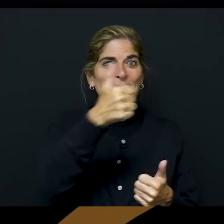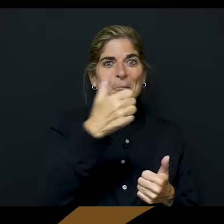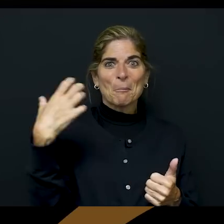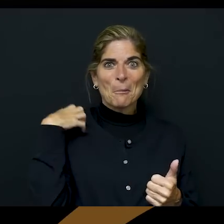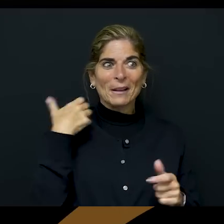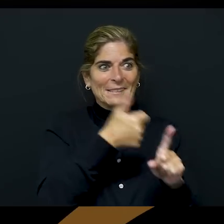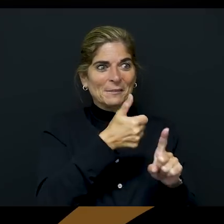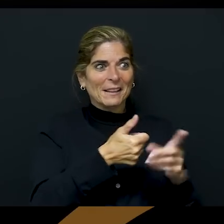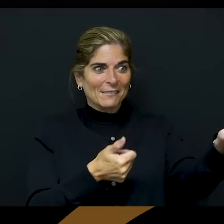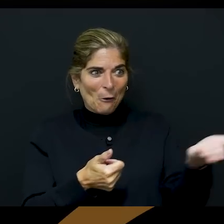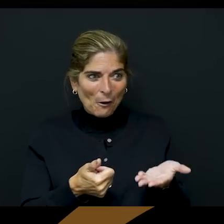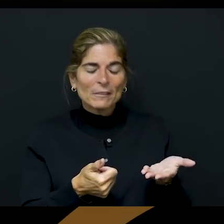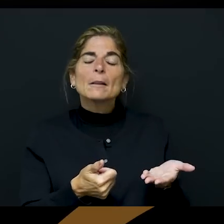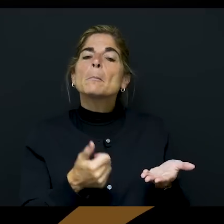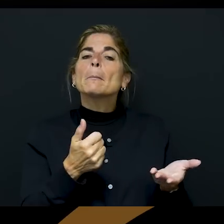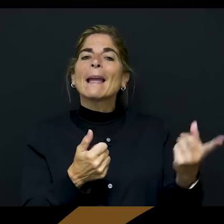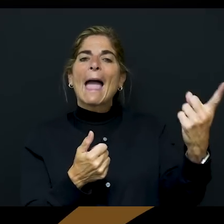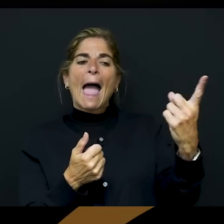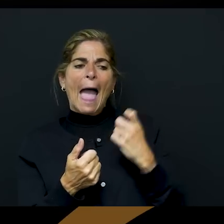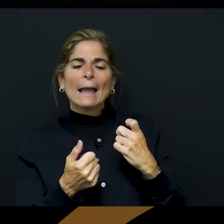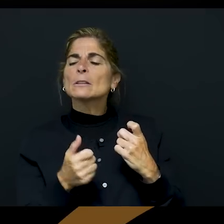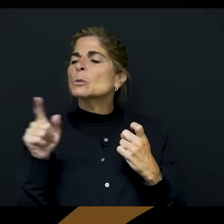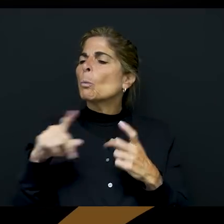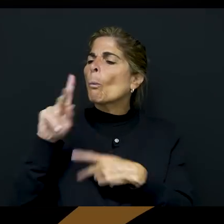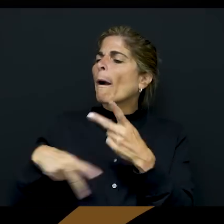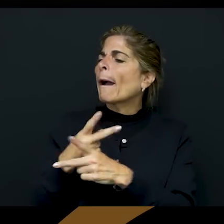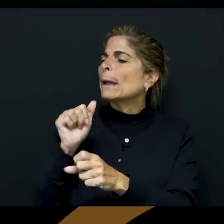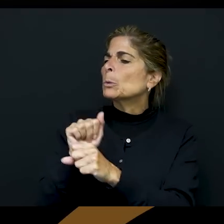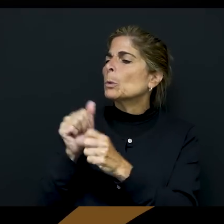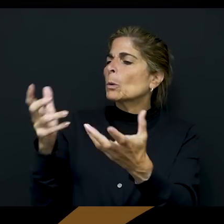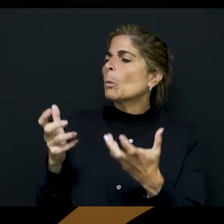but he asked me to define the work I wanted to do. So I started off in marketing,